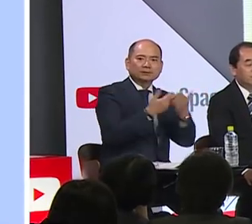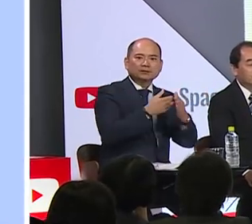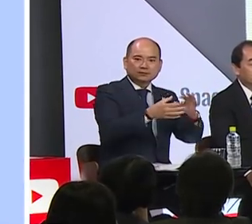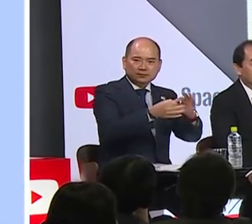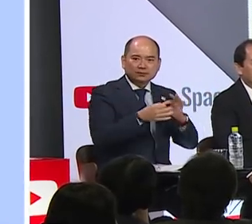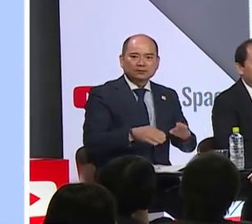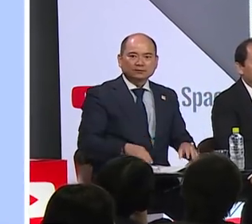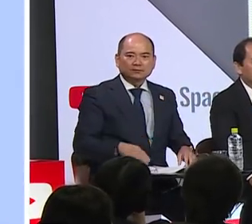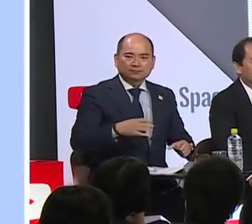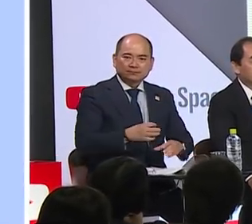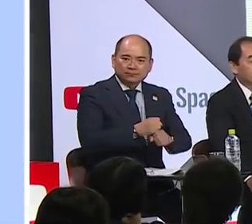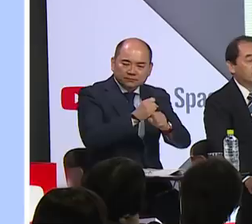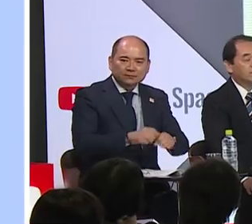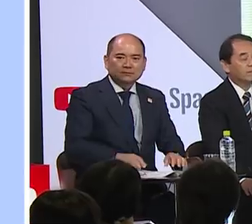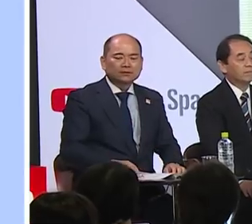future for all of us. So thank you very much.